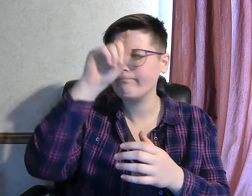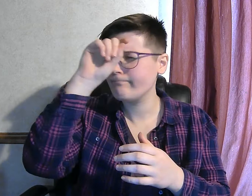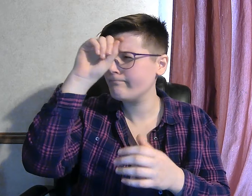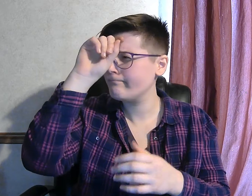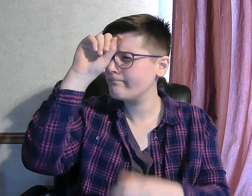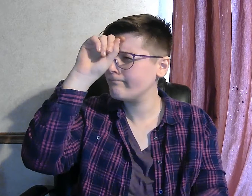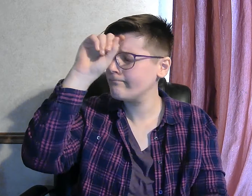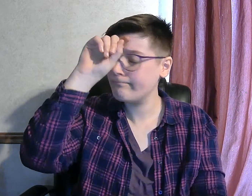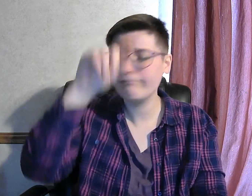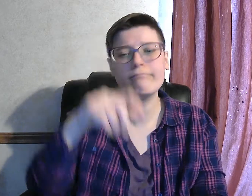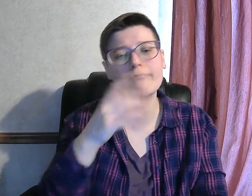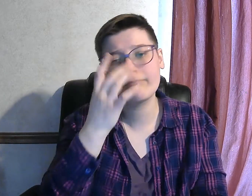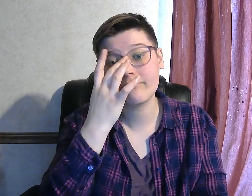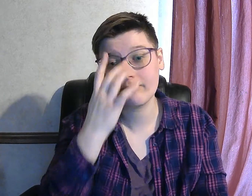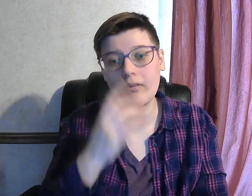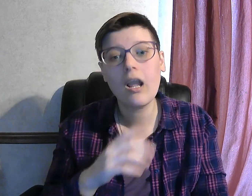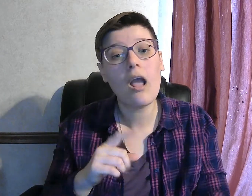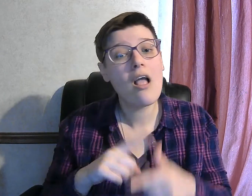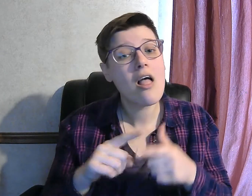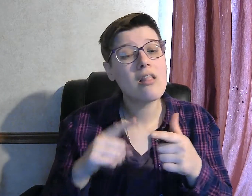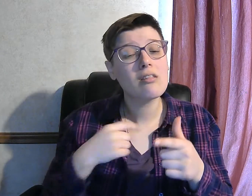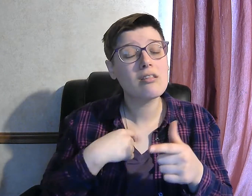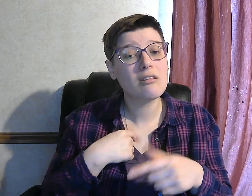and even sentence grammar. I get confused.